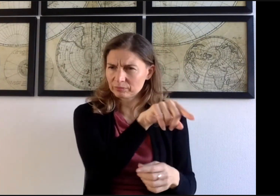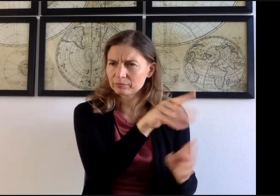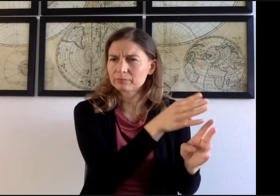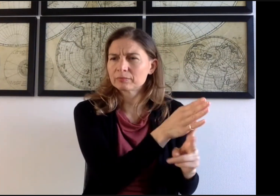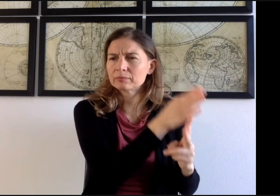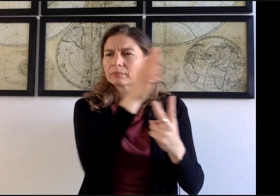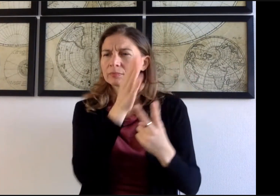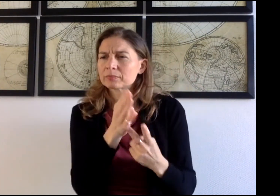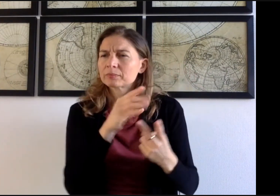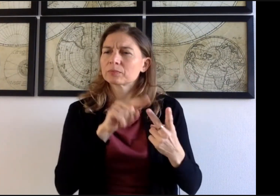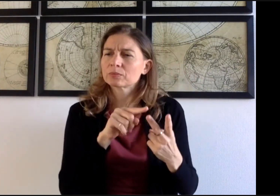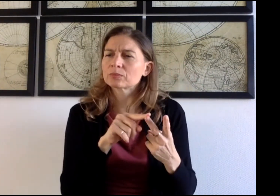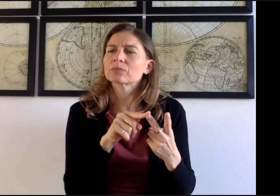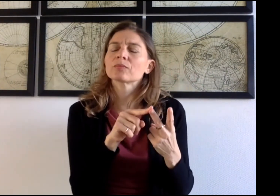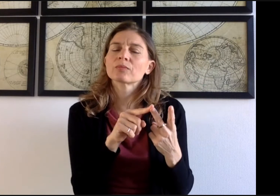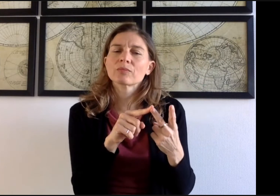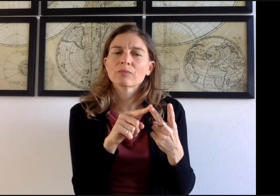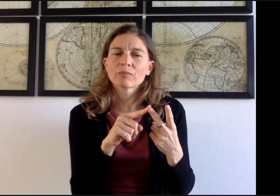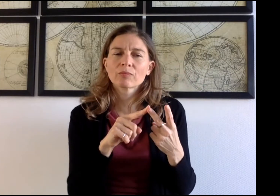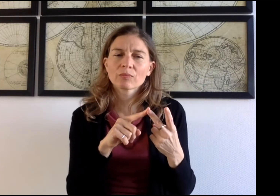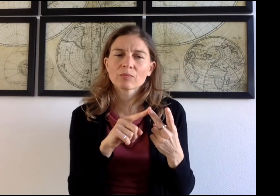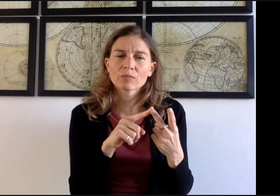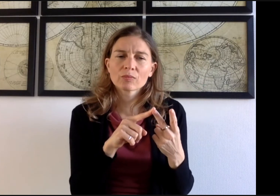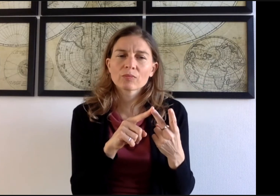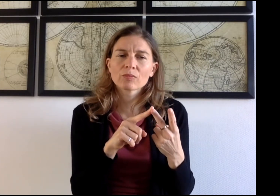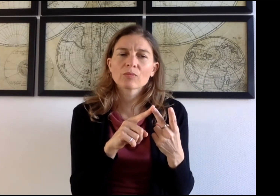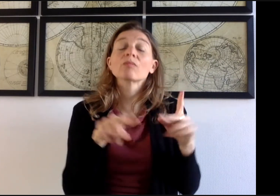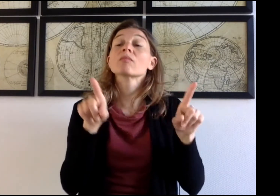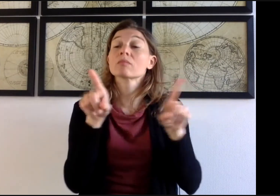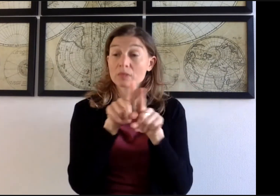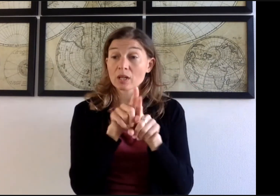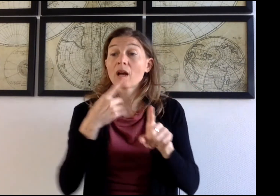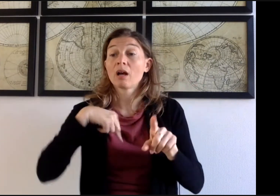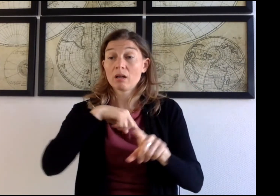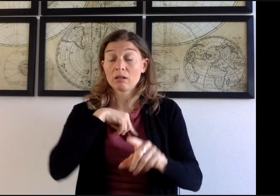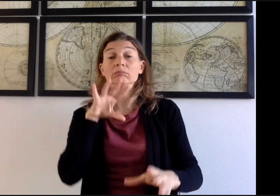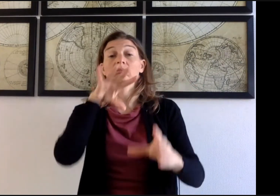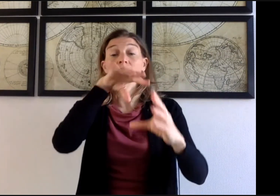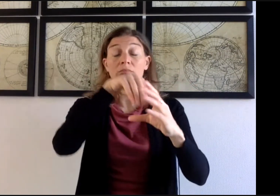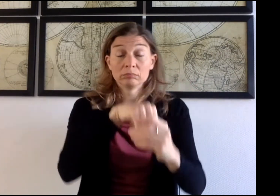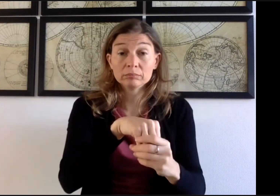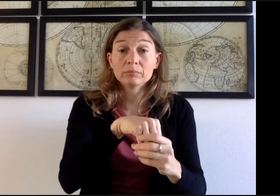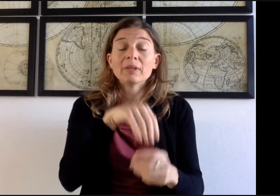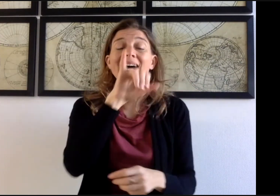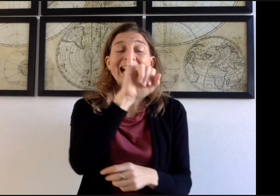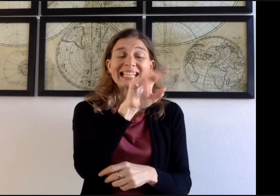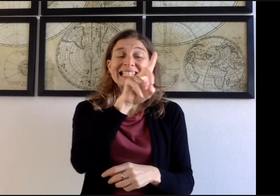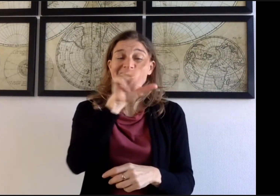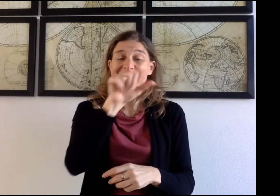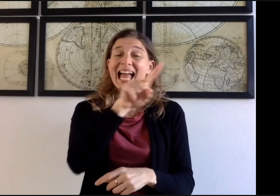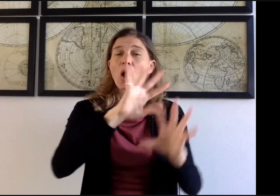Also we've participated in IDA's webinar last Monday.